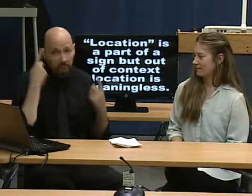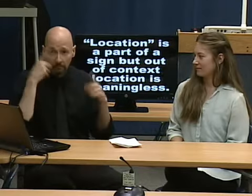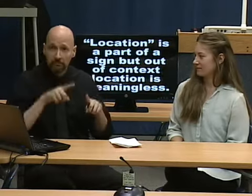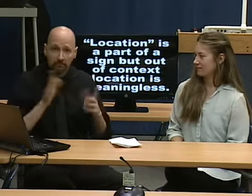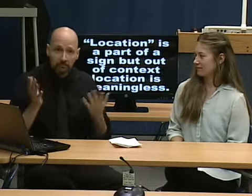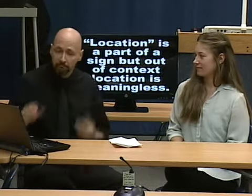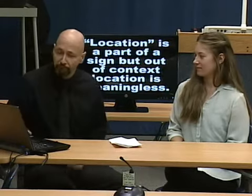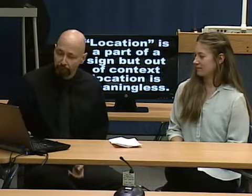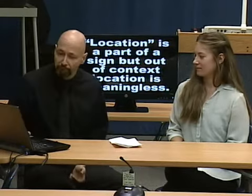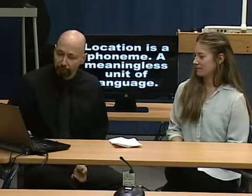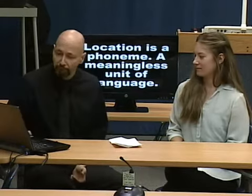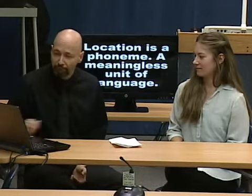We agree, yeah?